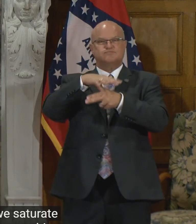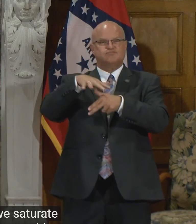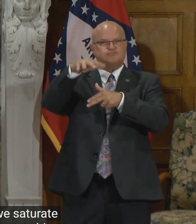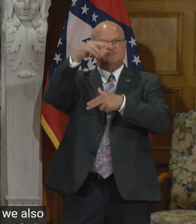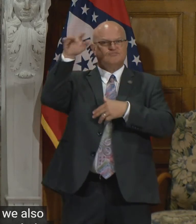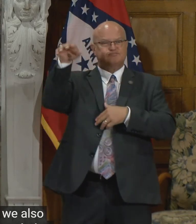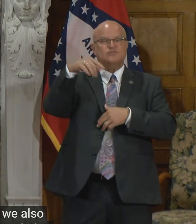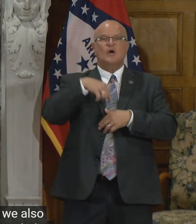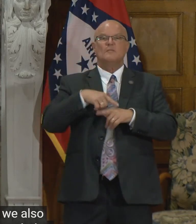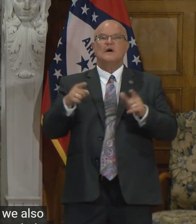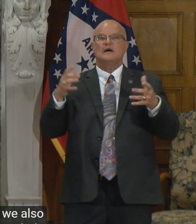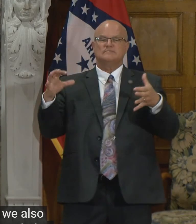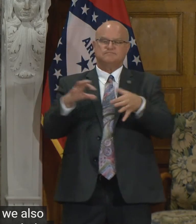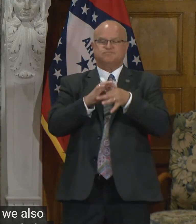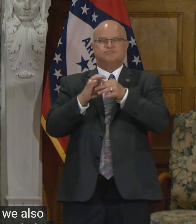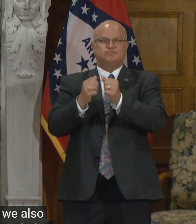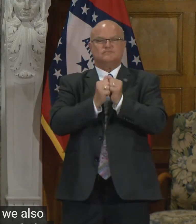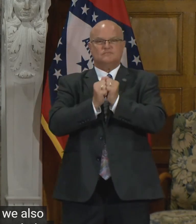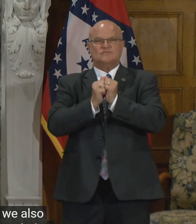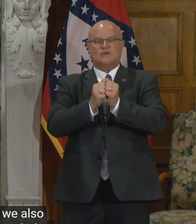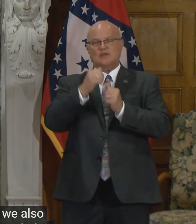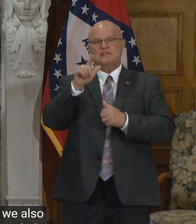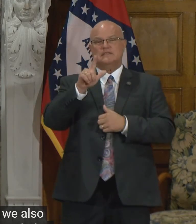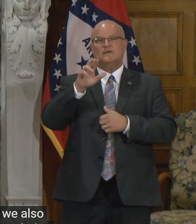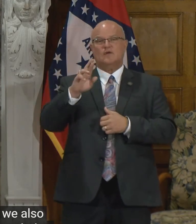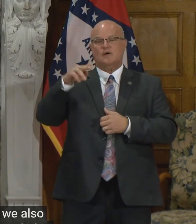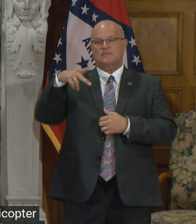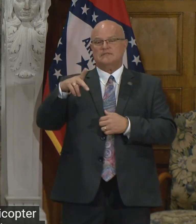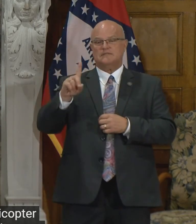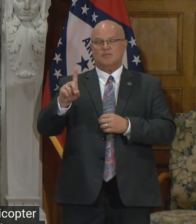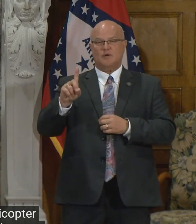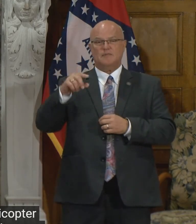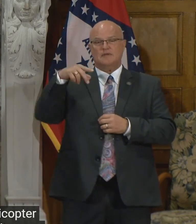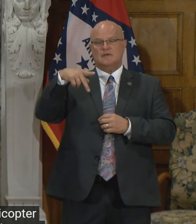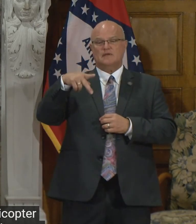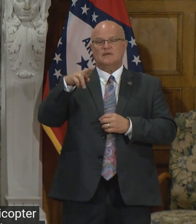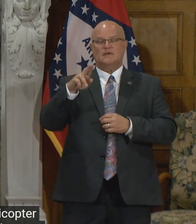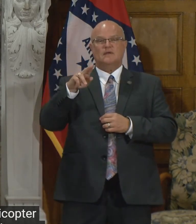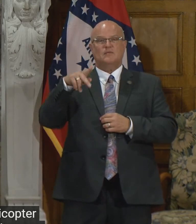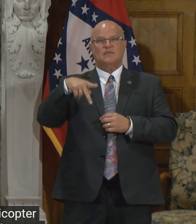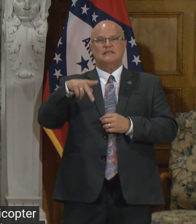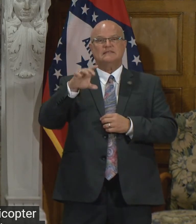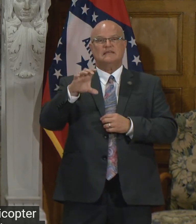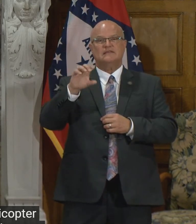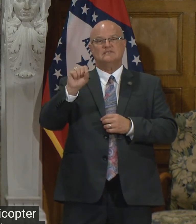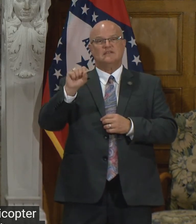but it was a great joint operation between us Little Rock Police Department and the Pulaski County Sheriff's Office. We worked well together.